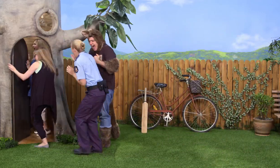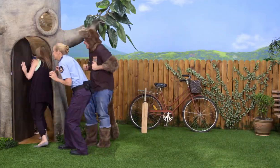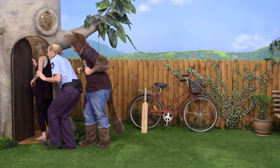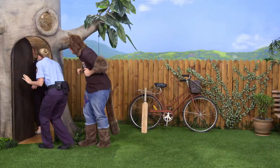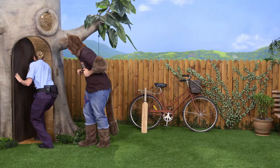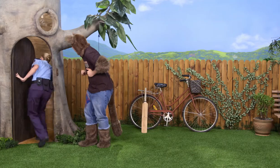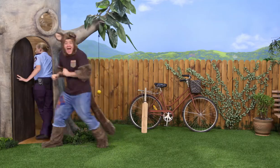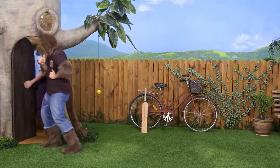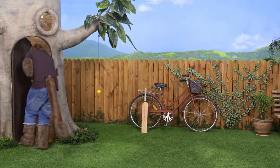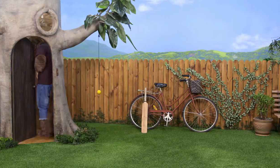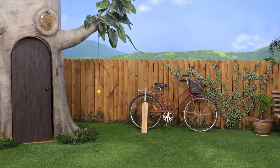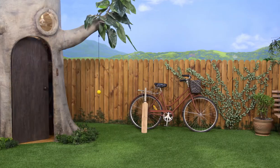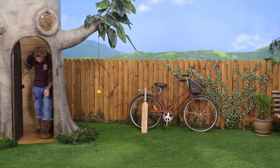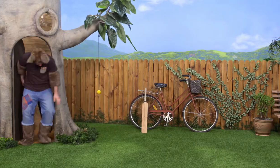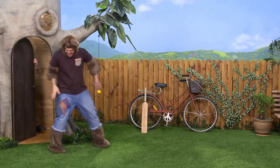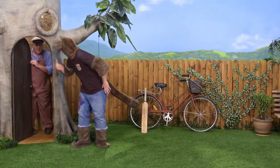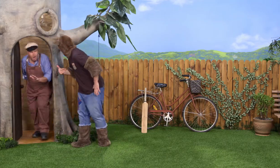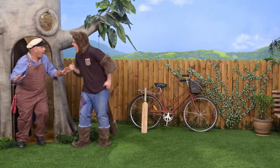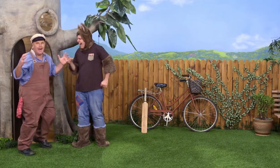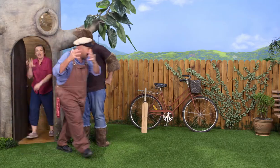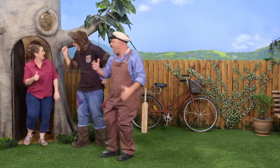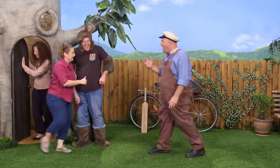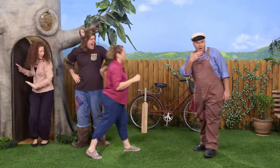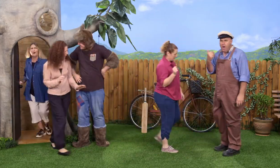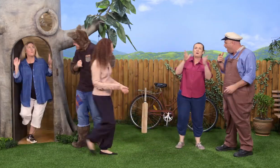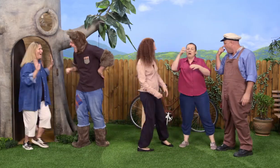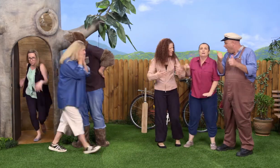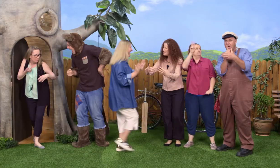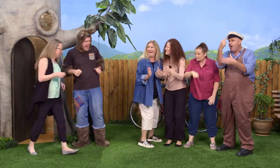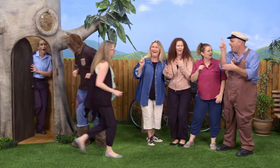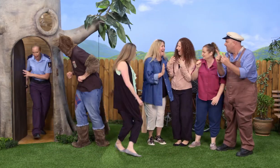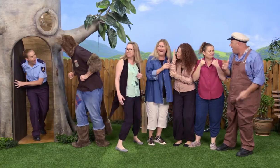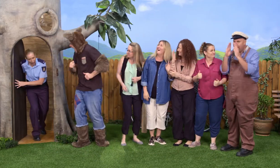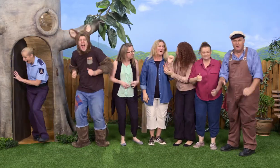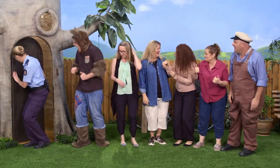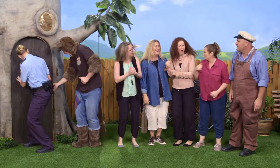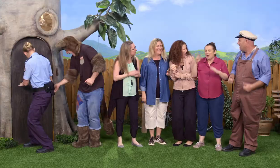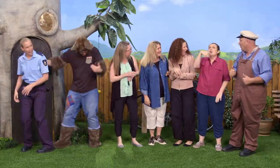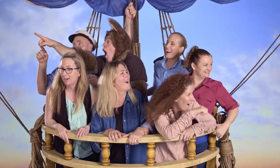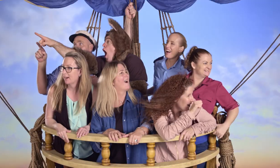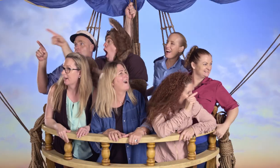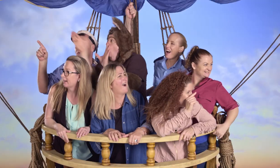Wow. Whoo-hoo! Wow! Wow! Yeah, come on.